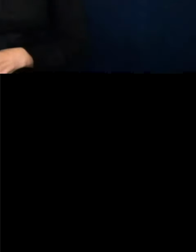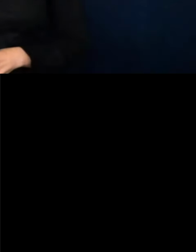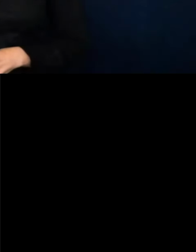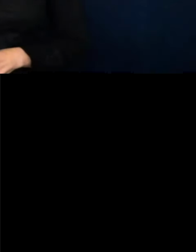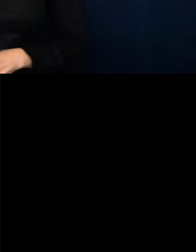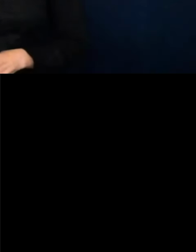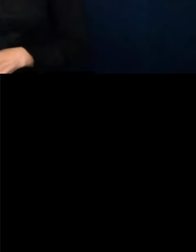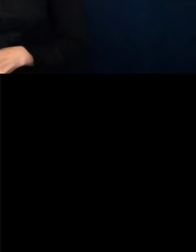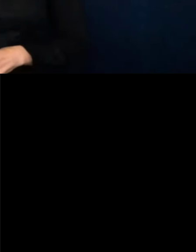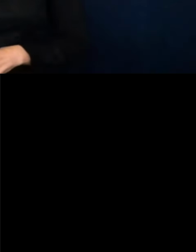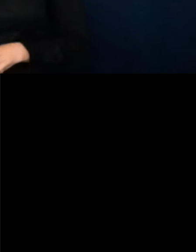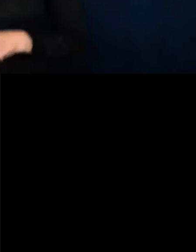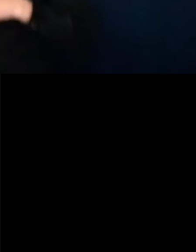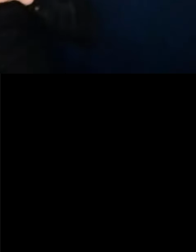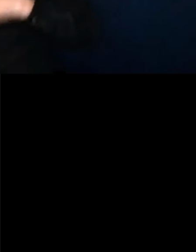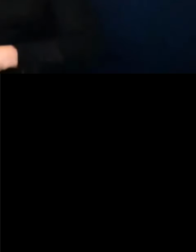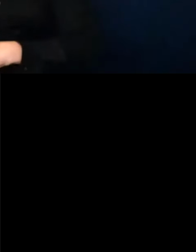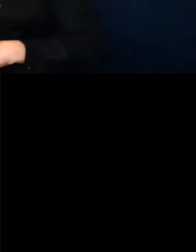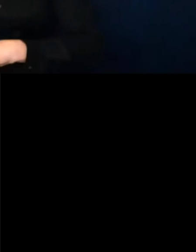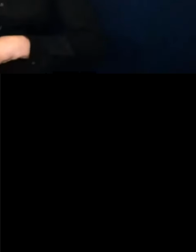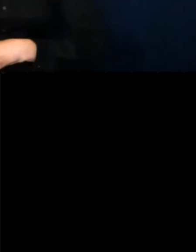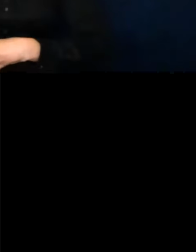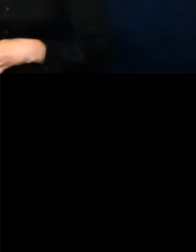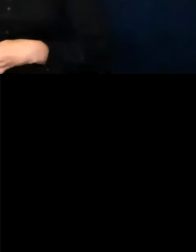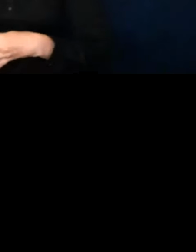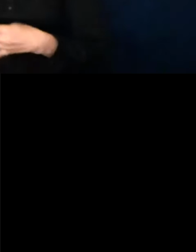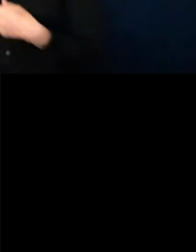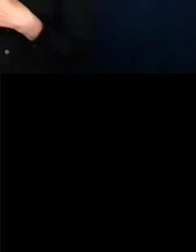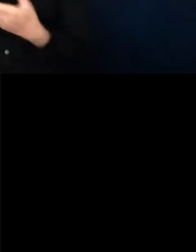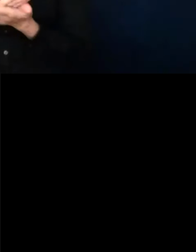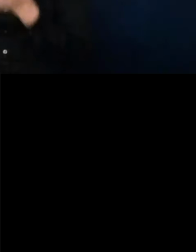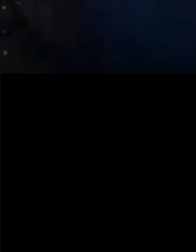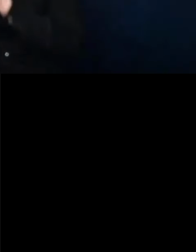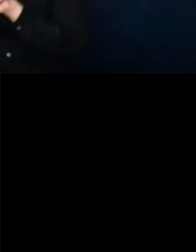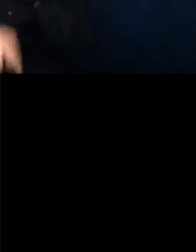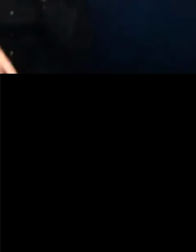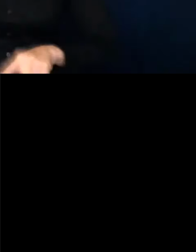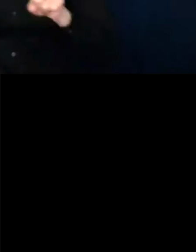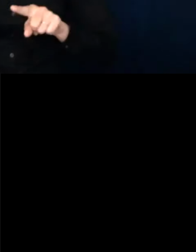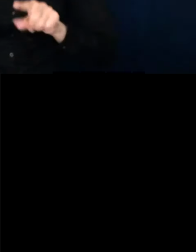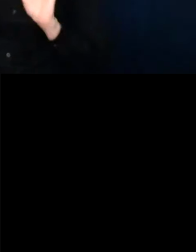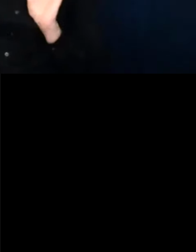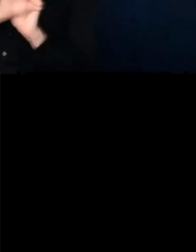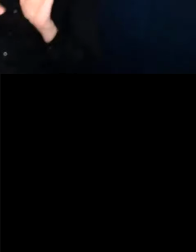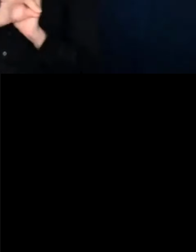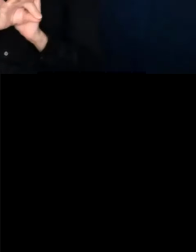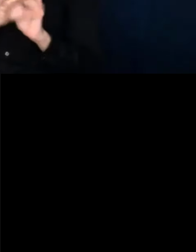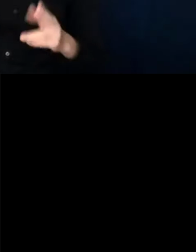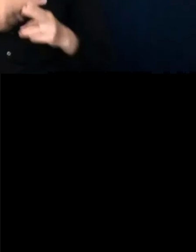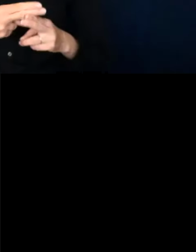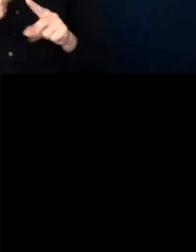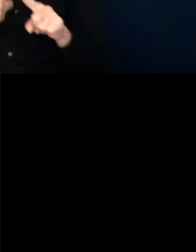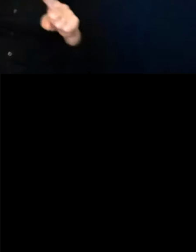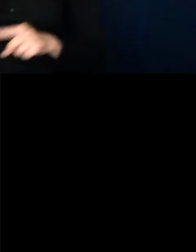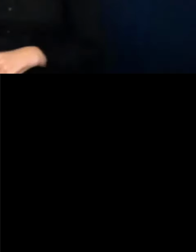from everybody that's in that Excel document. So that's how we'll be, that will be the process. It's not gonna be one of us